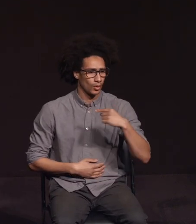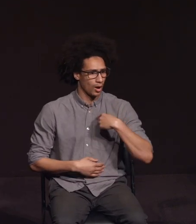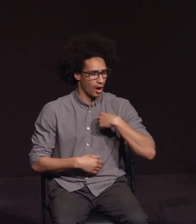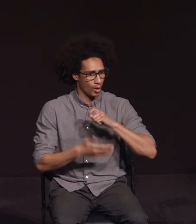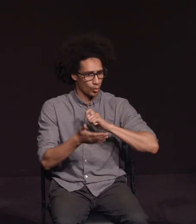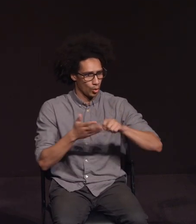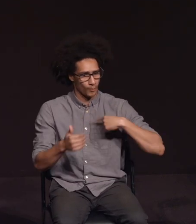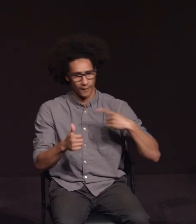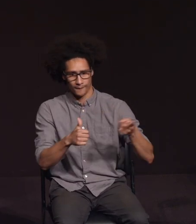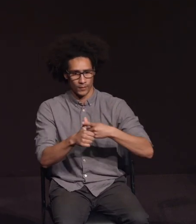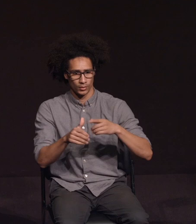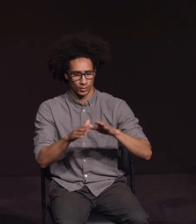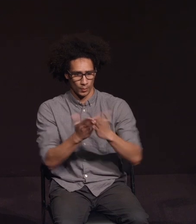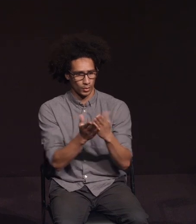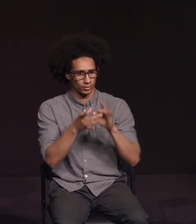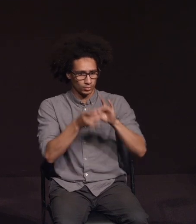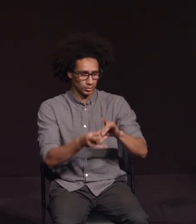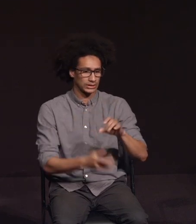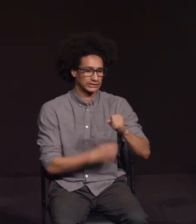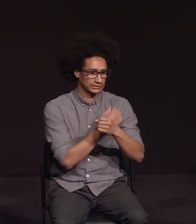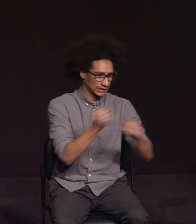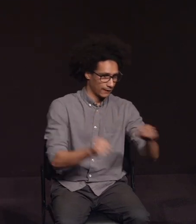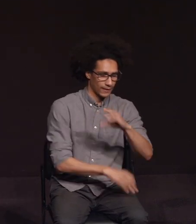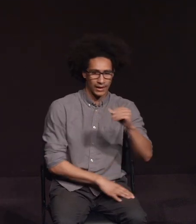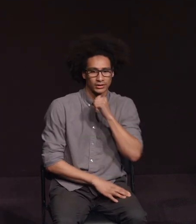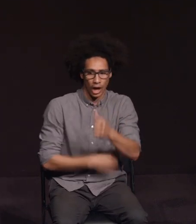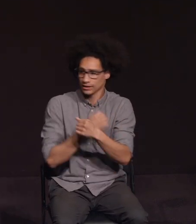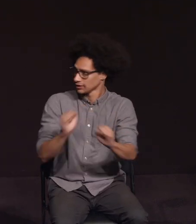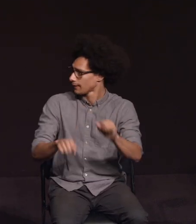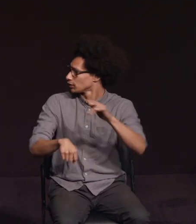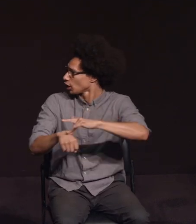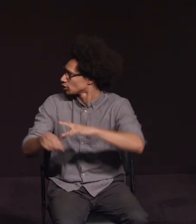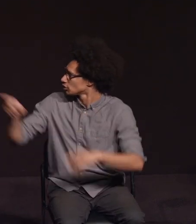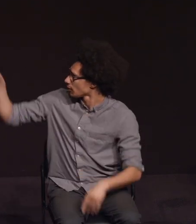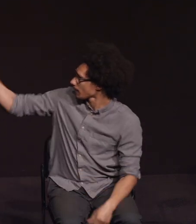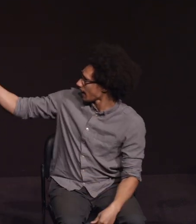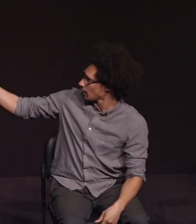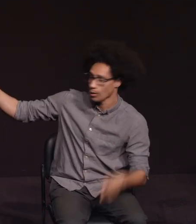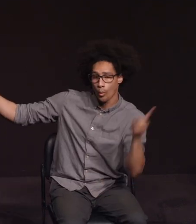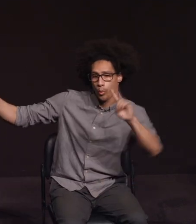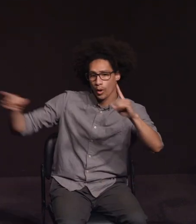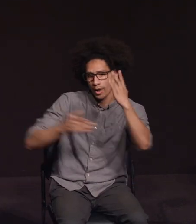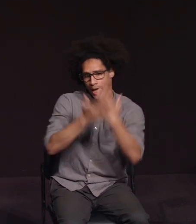to Safe and Unsafe Touch," and it has a Black